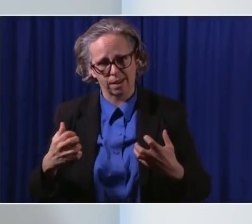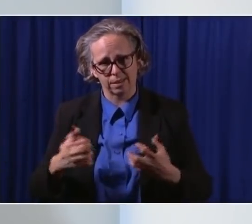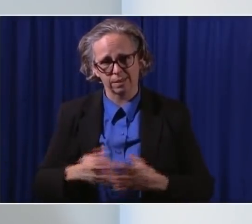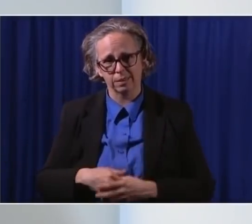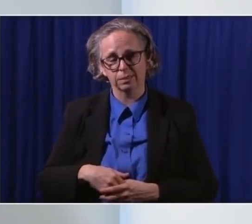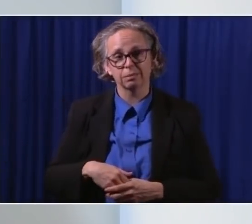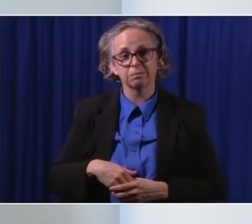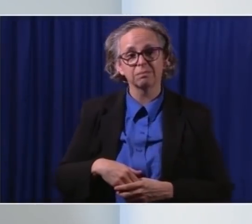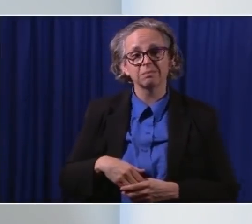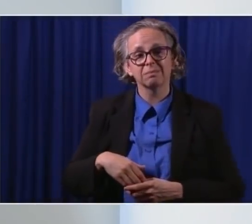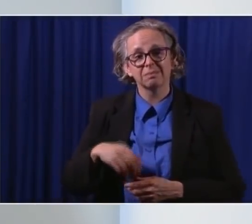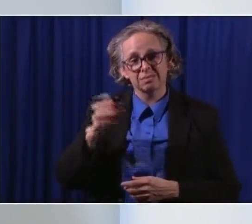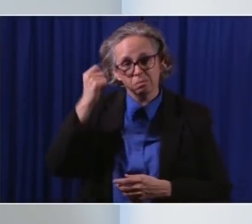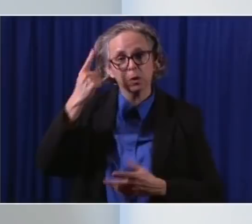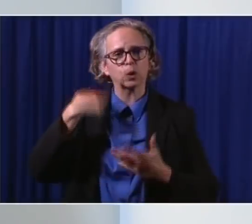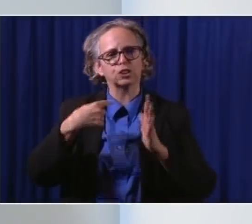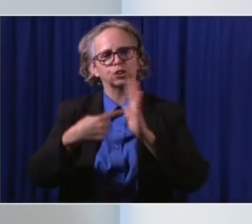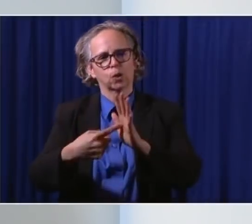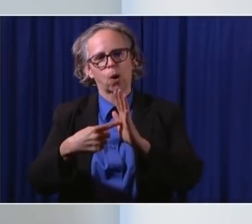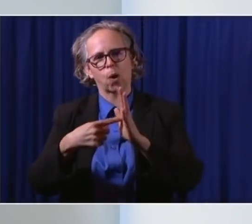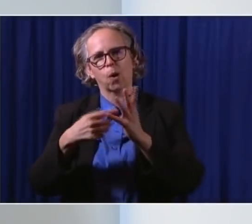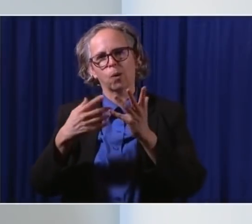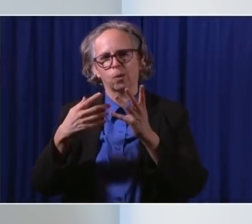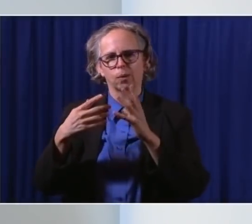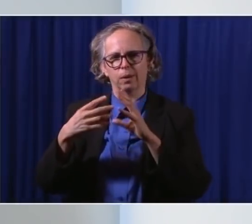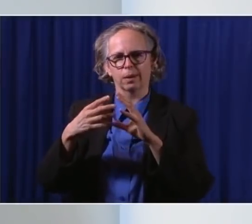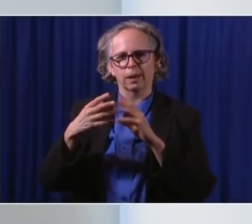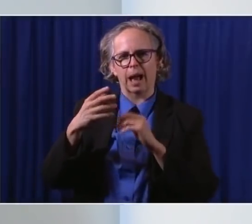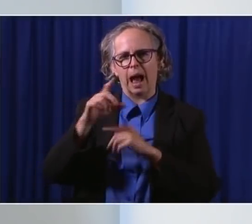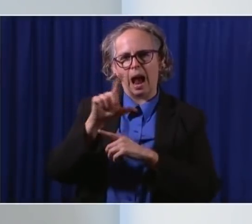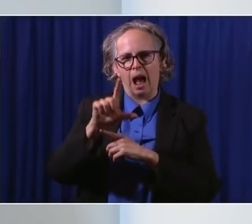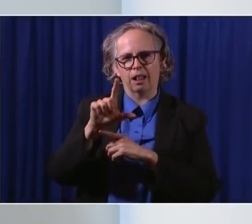ARE ALL IN THIS TOGETHER. YOU ARE WEARING A MASK AND PRACTICING SOCIAL DISTANCING AND WEARING A MASK BECAUSE YOU WANT TO HAVE A SEASON.